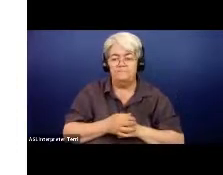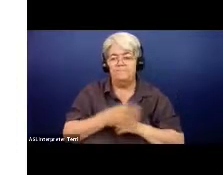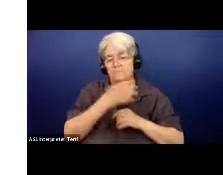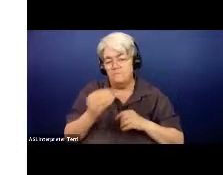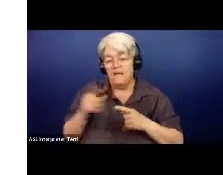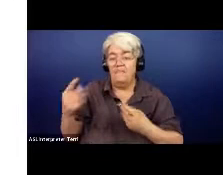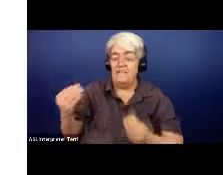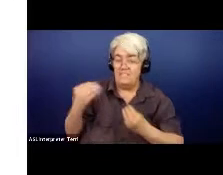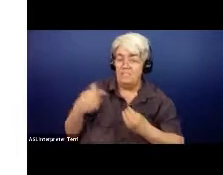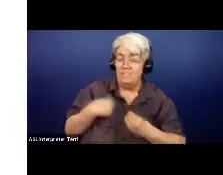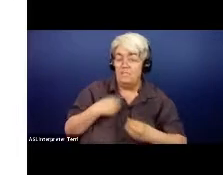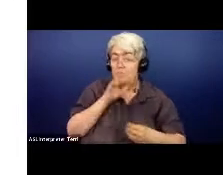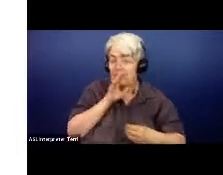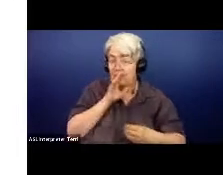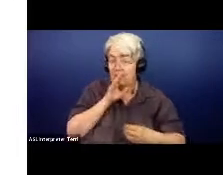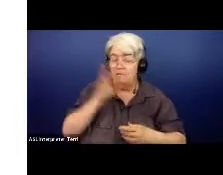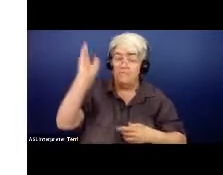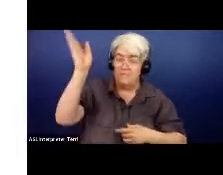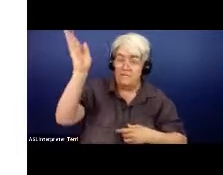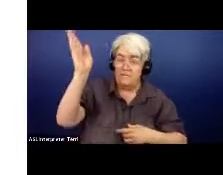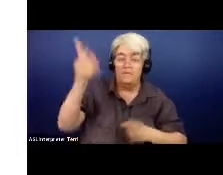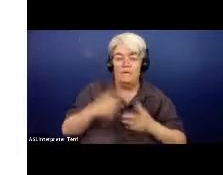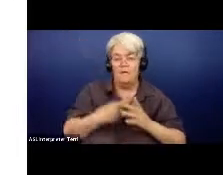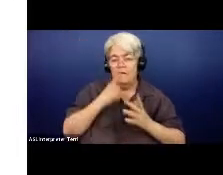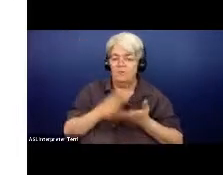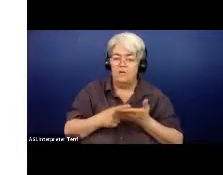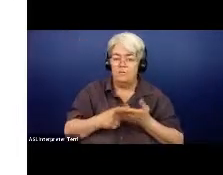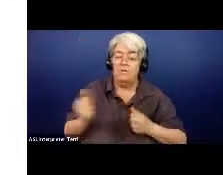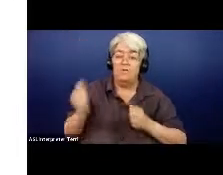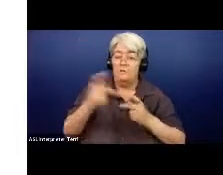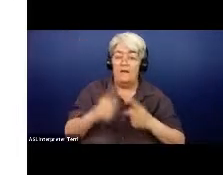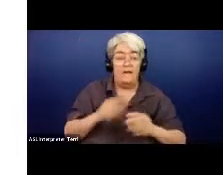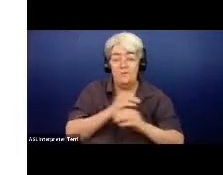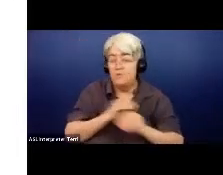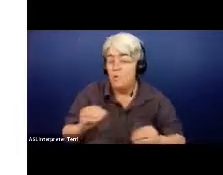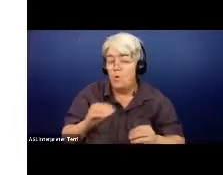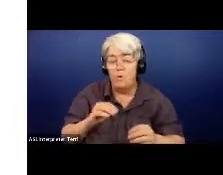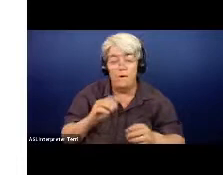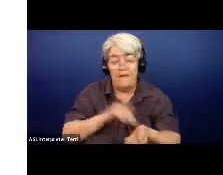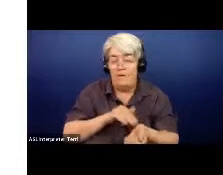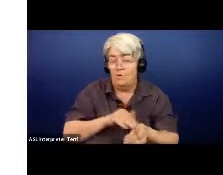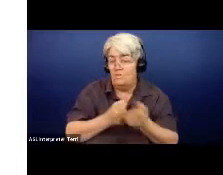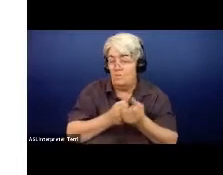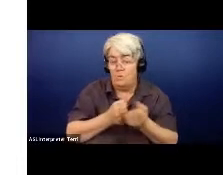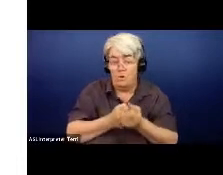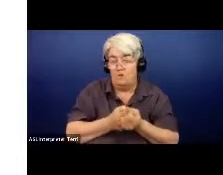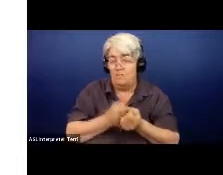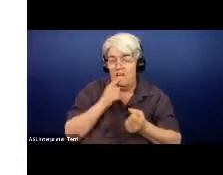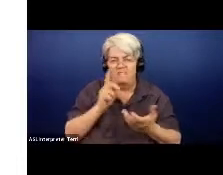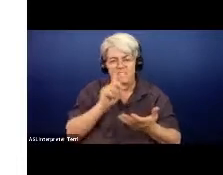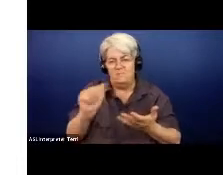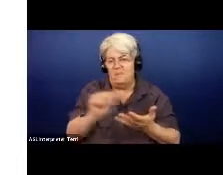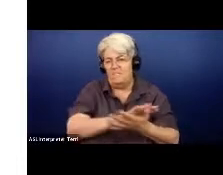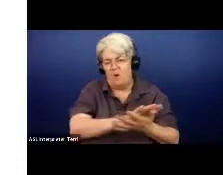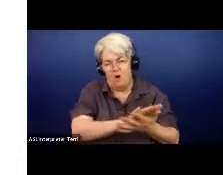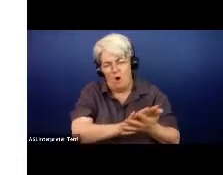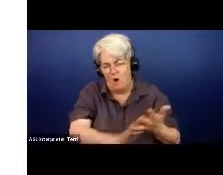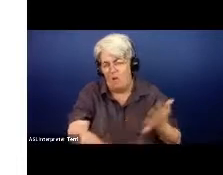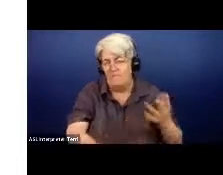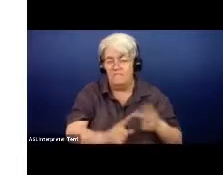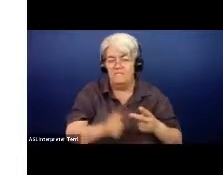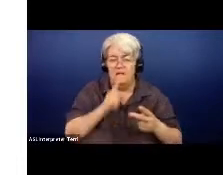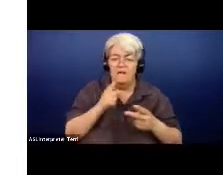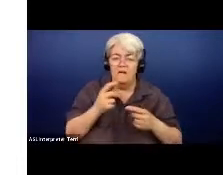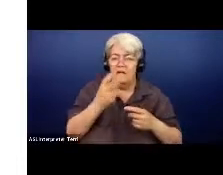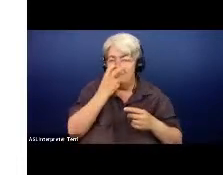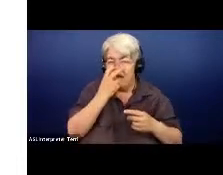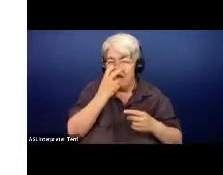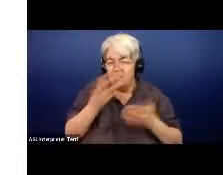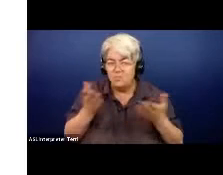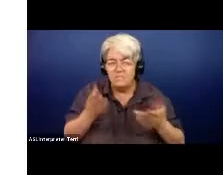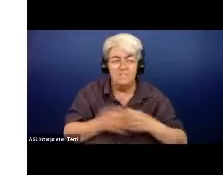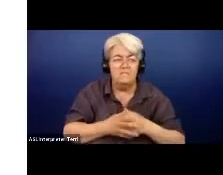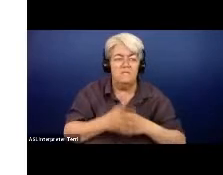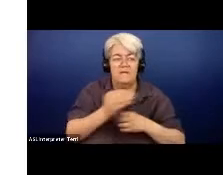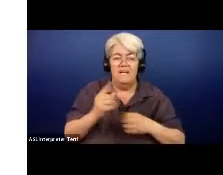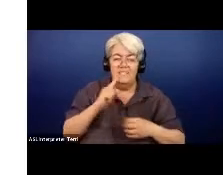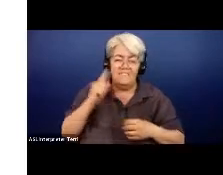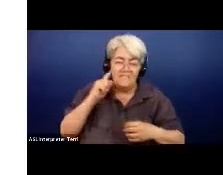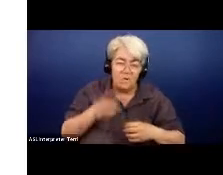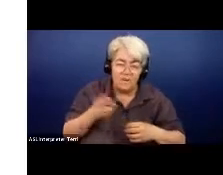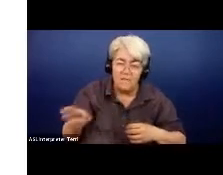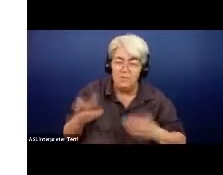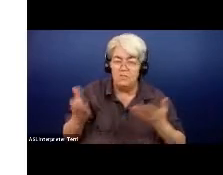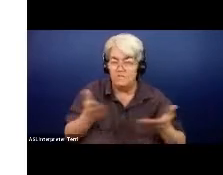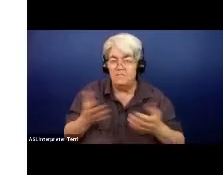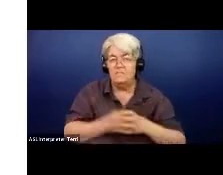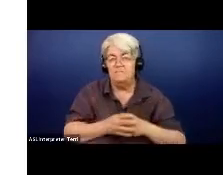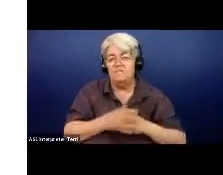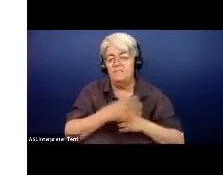services. I said came back with no medical support to all of the different emotional